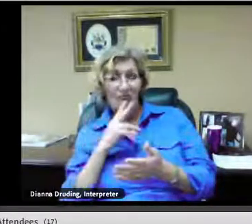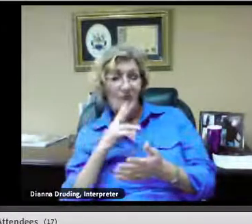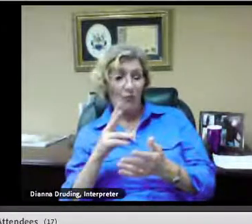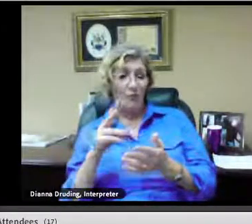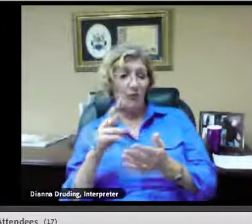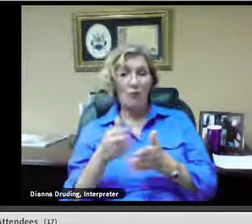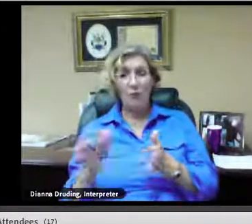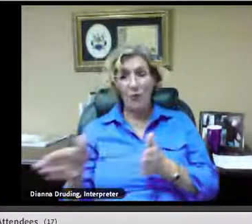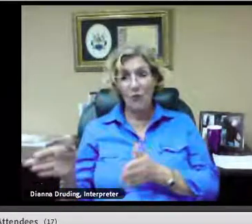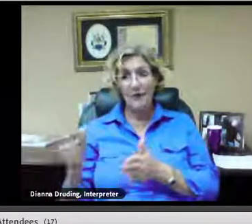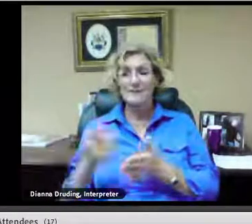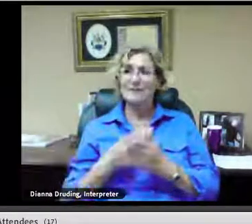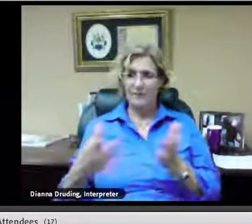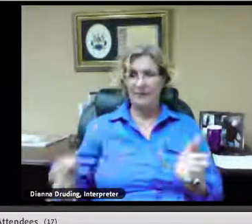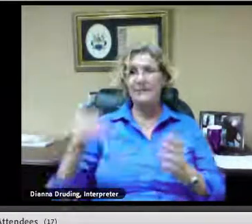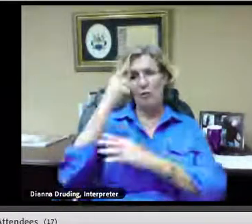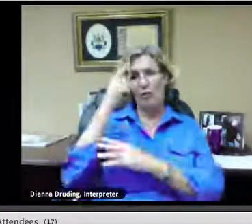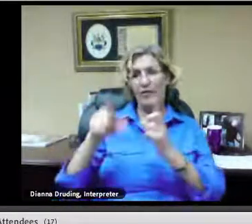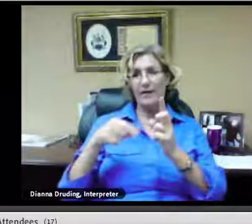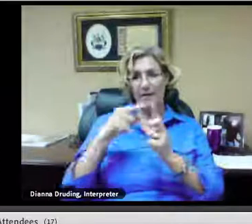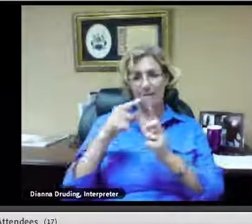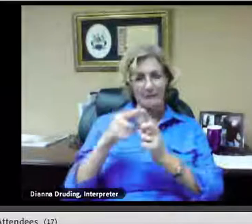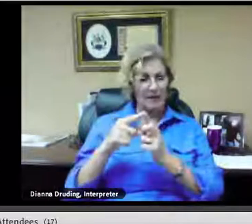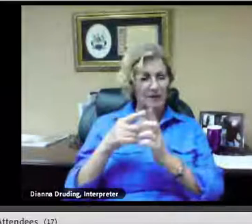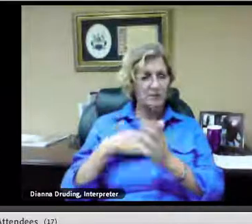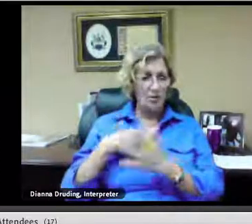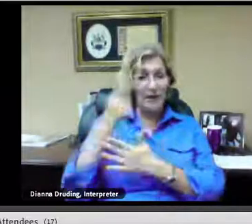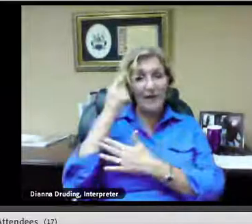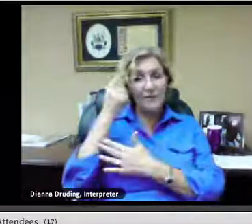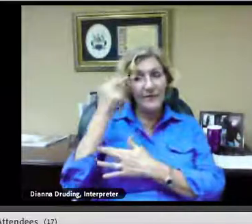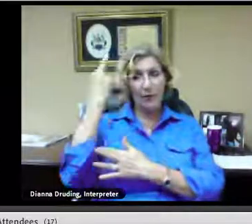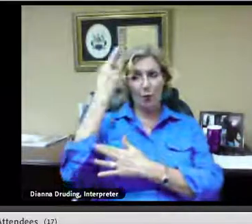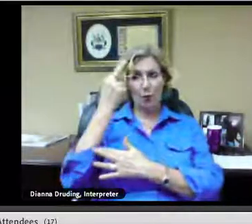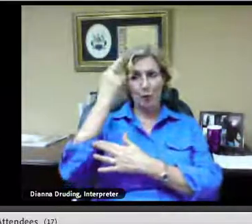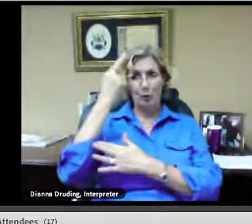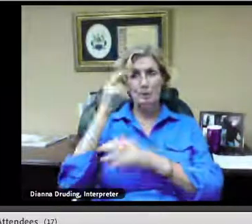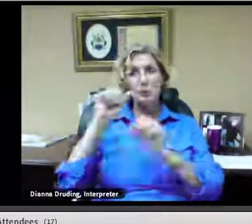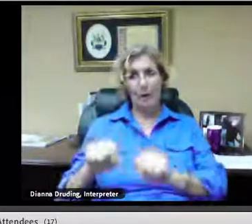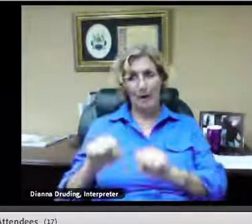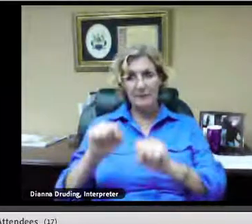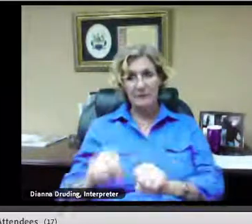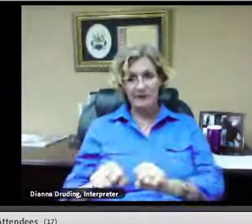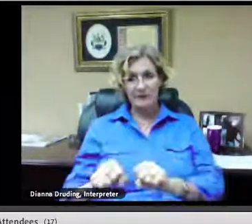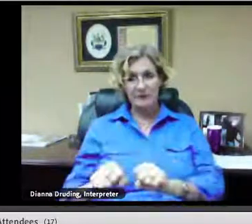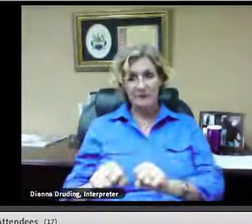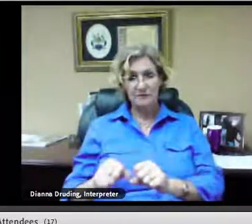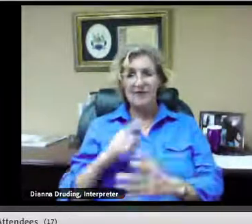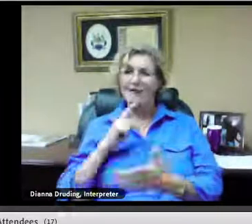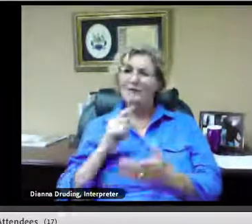is more for employment policies, it gives you an idea of how difficult it could be to revise some of your policies